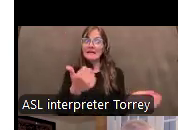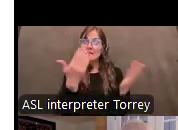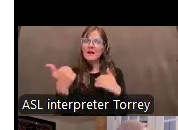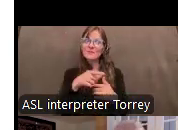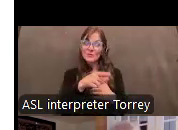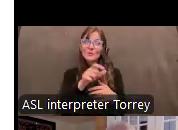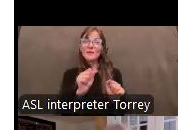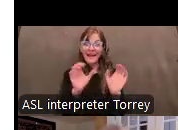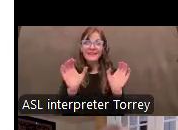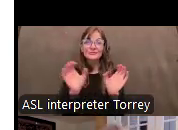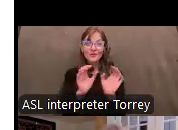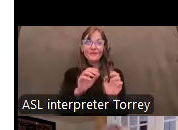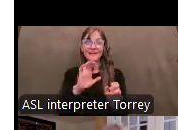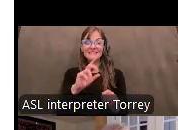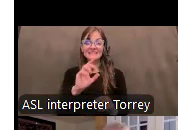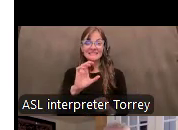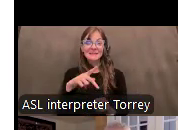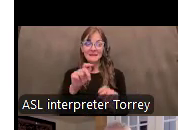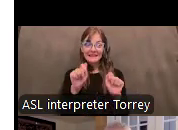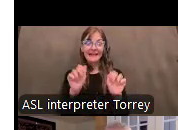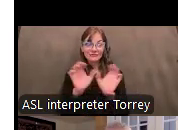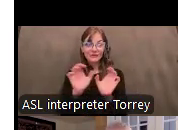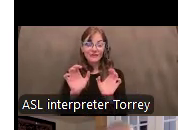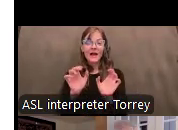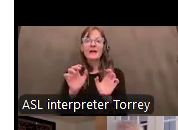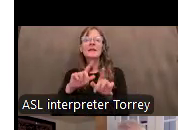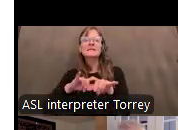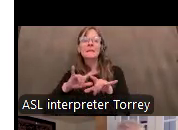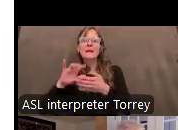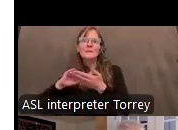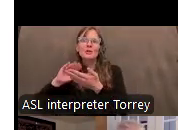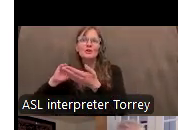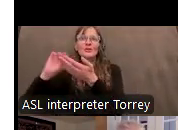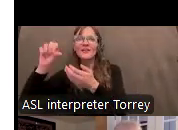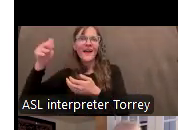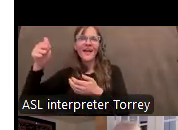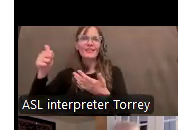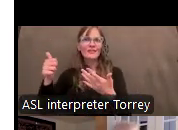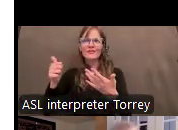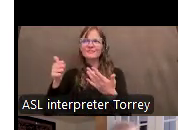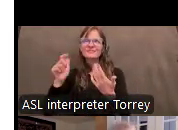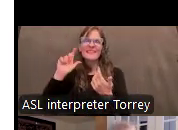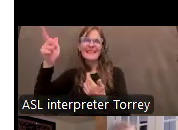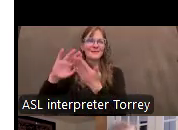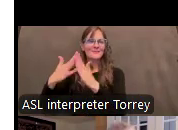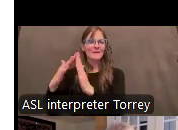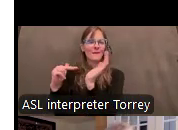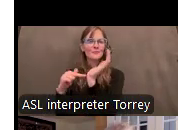that you think you might want to do in healthcare. Could that be you wanna be a nurse or a doctor or an administrator?